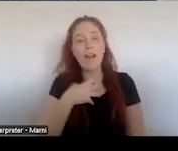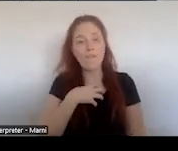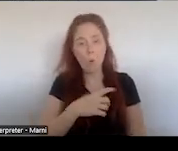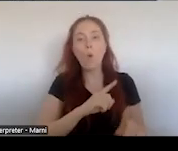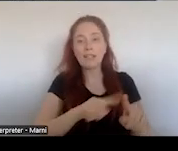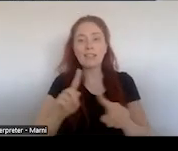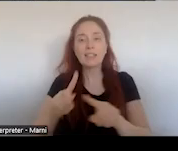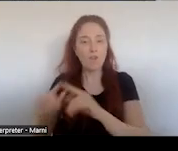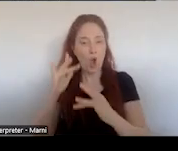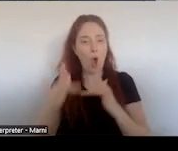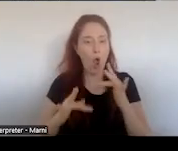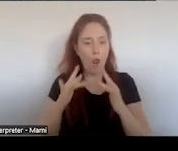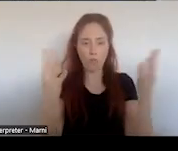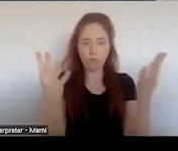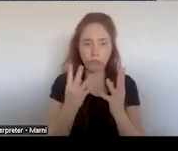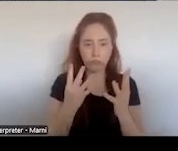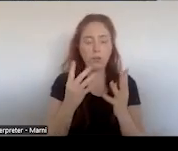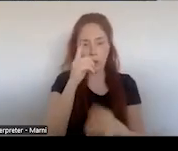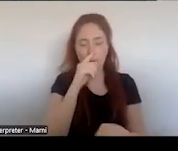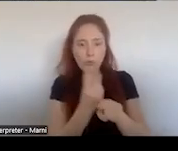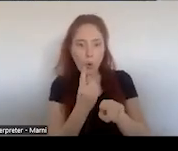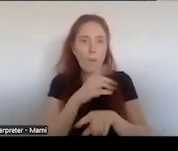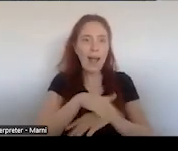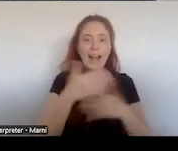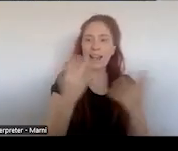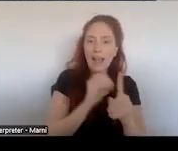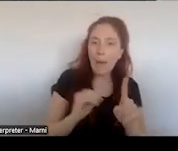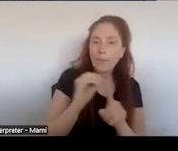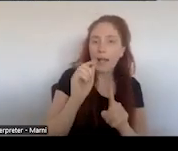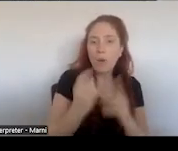you updated on relative initiatives. But for now, let's get cracking.